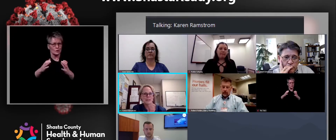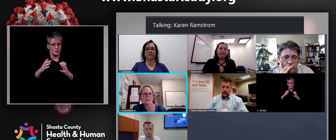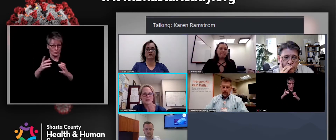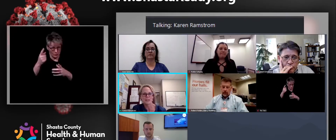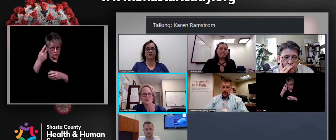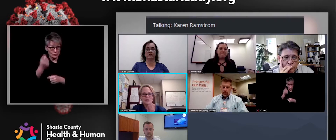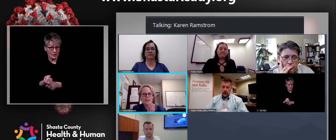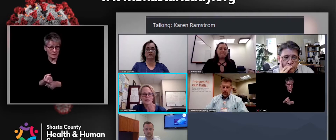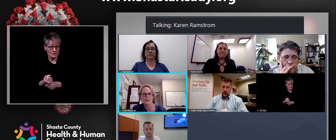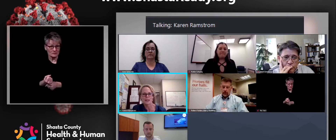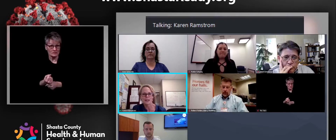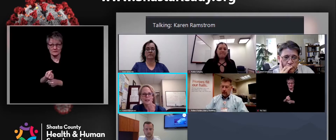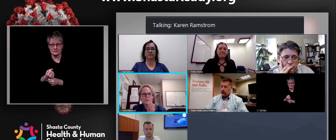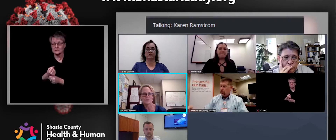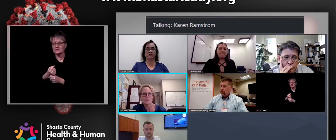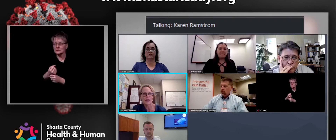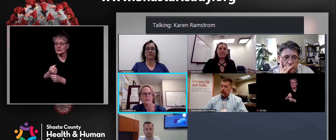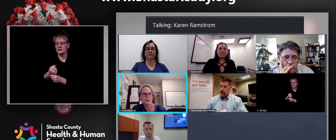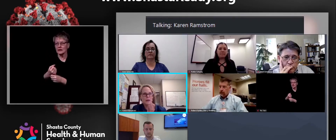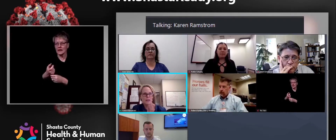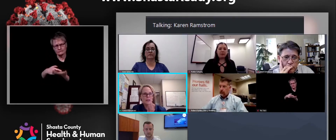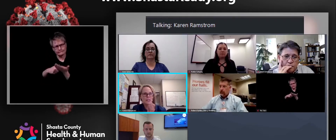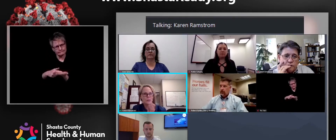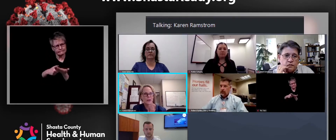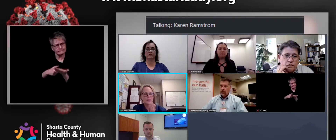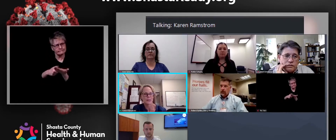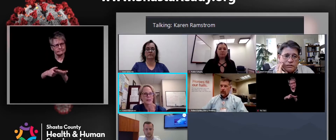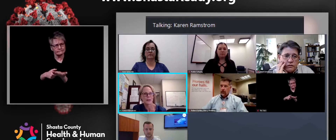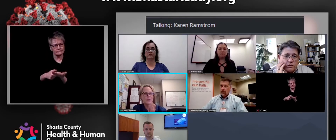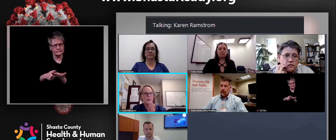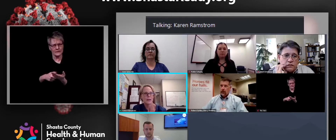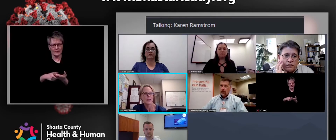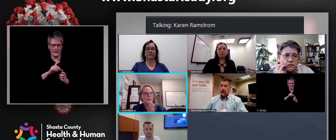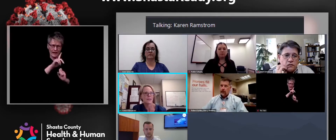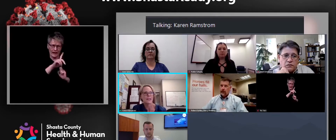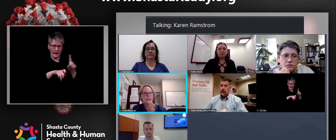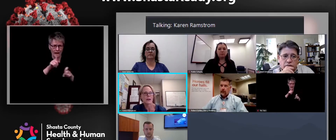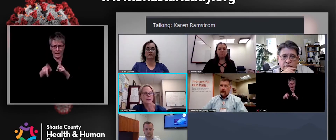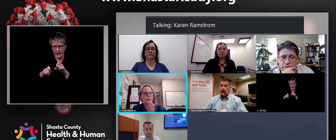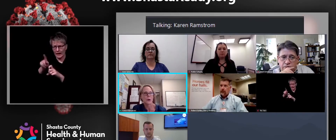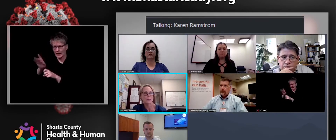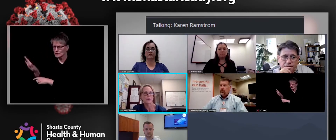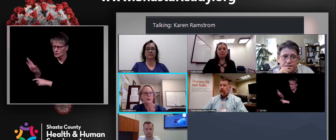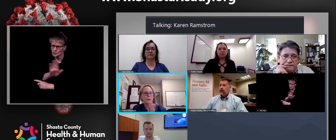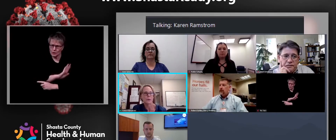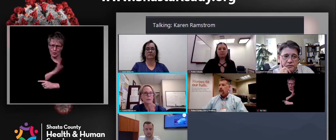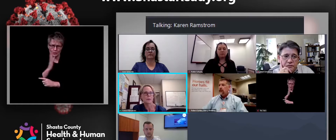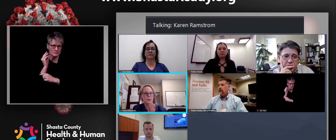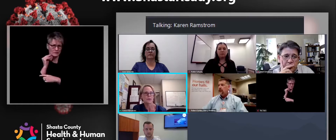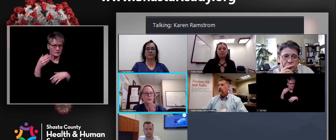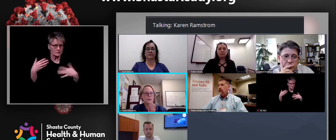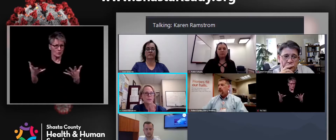trying to make decisions and ask them about their experience and seek out reputable sources